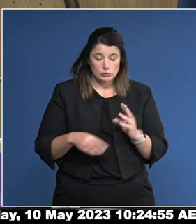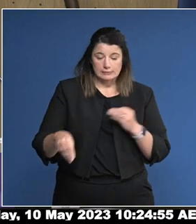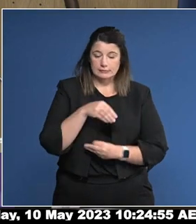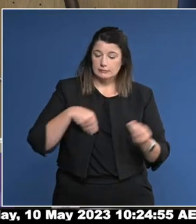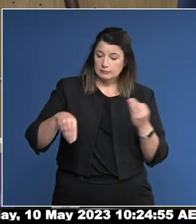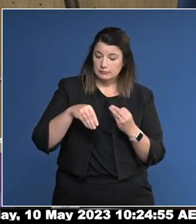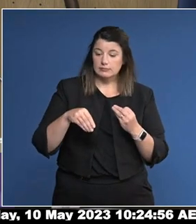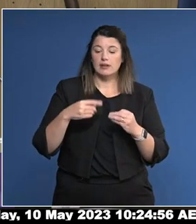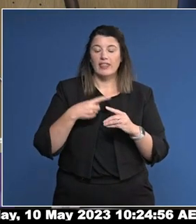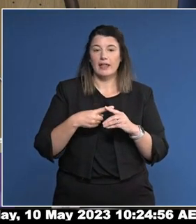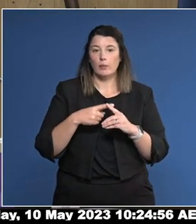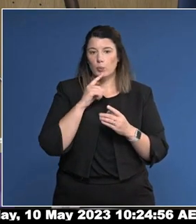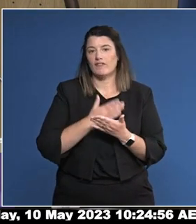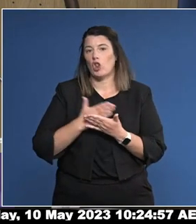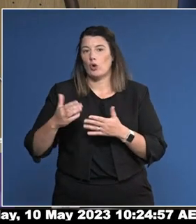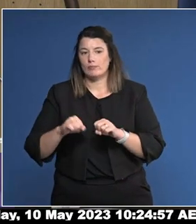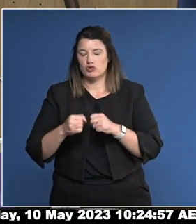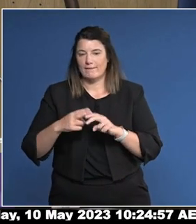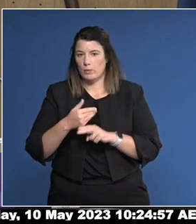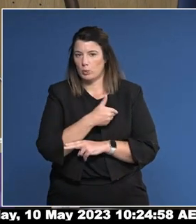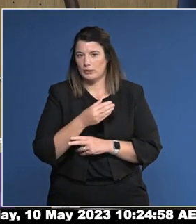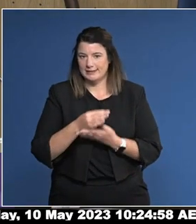have a longer break for morning tea after the next witness.